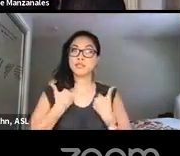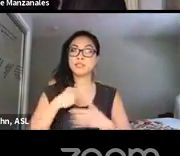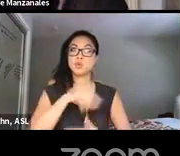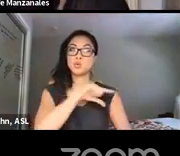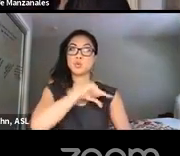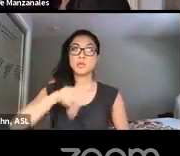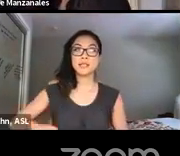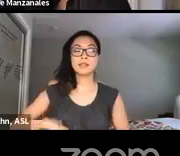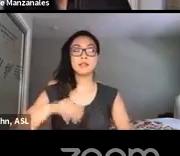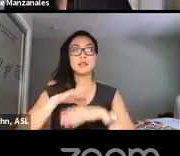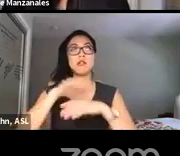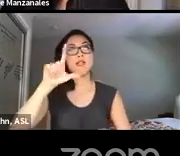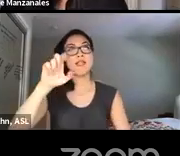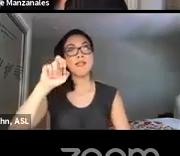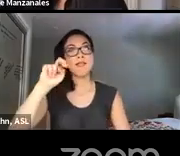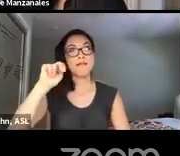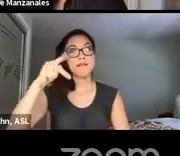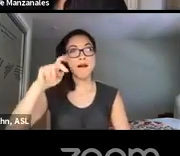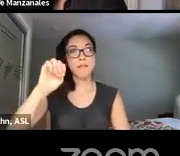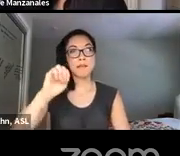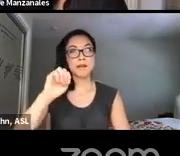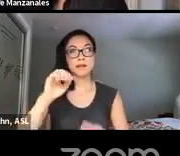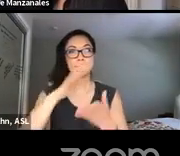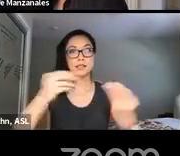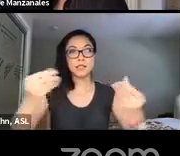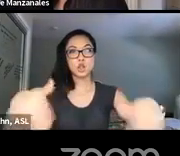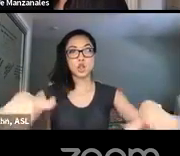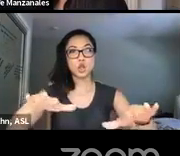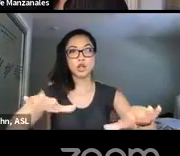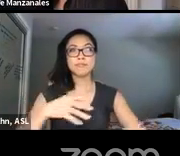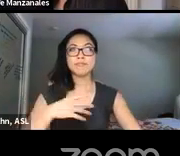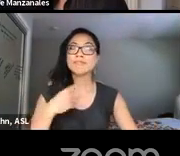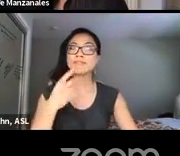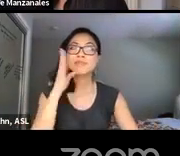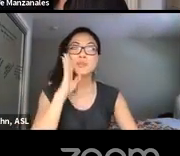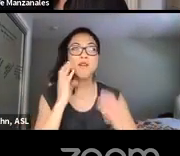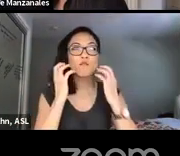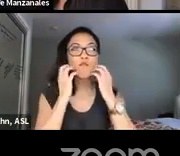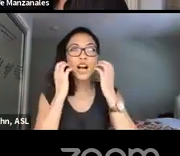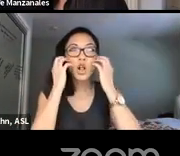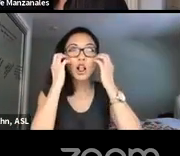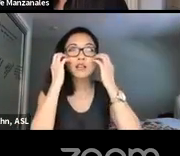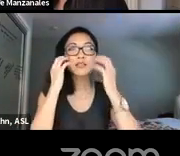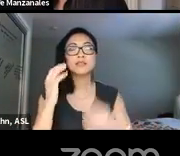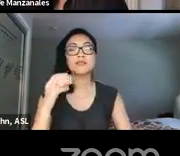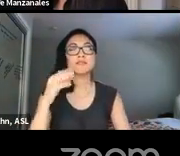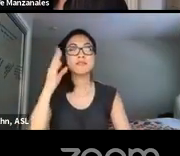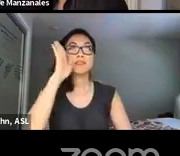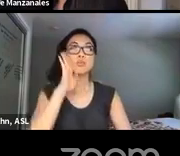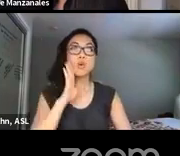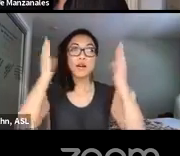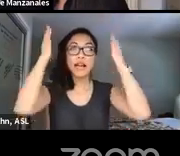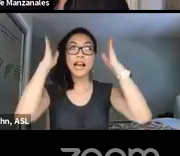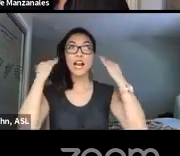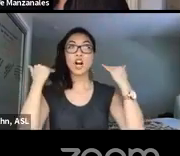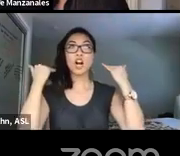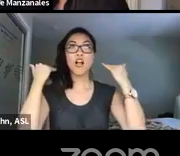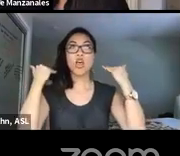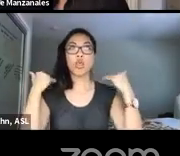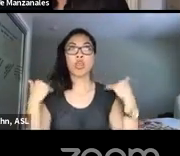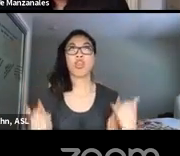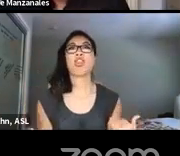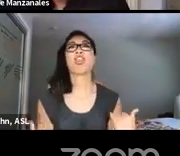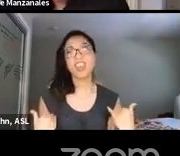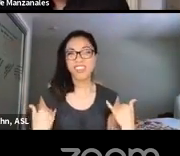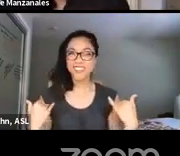Kimberly Olsen: I'm the Managing Director of the New York City Arts and Education Roundtable, and I'm a proud